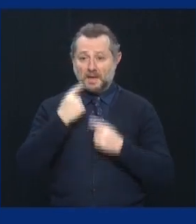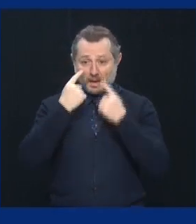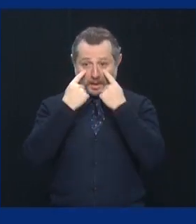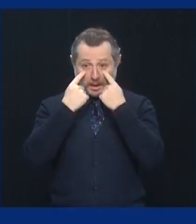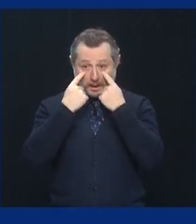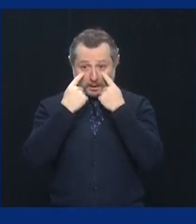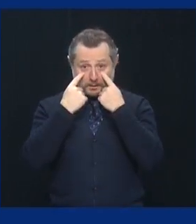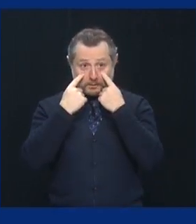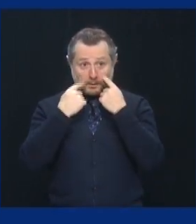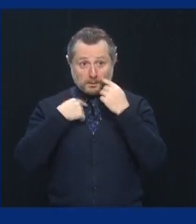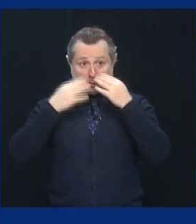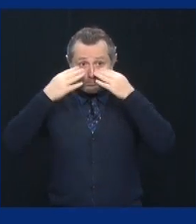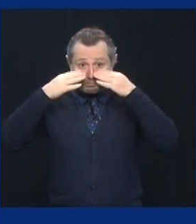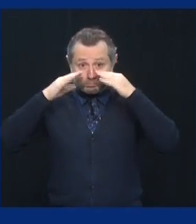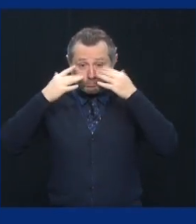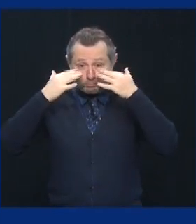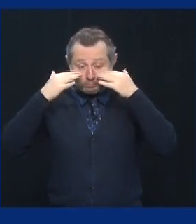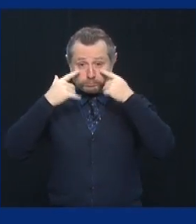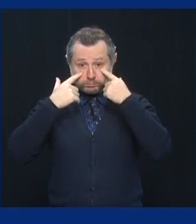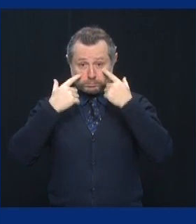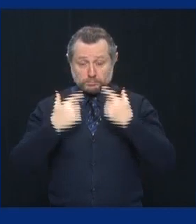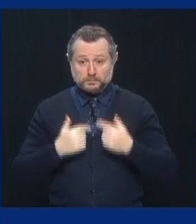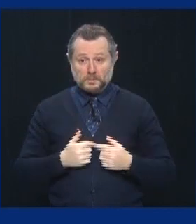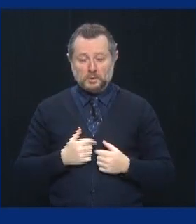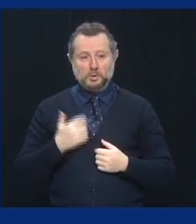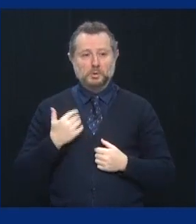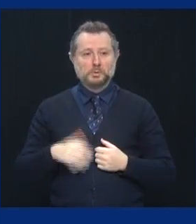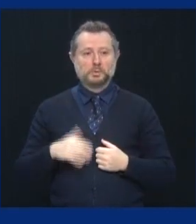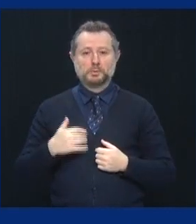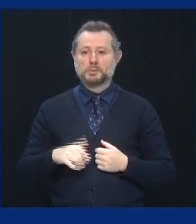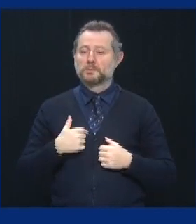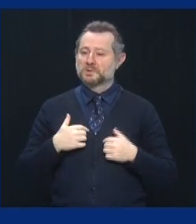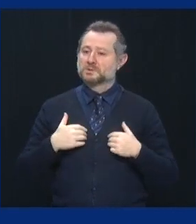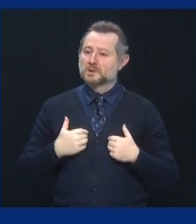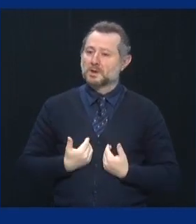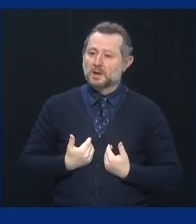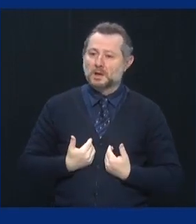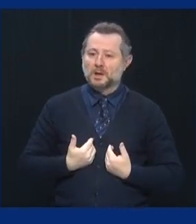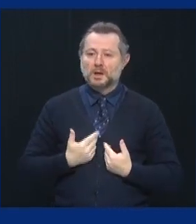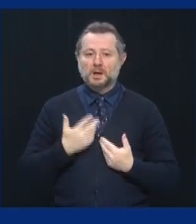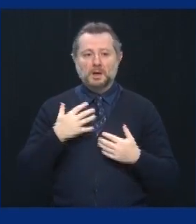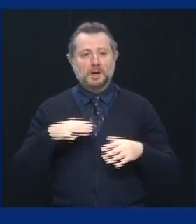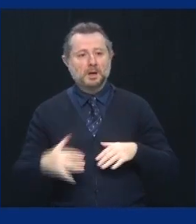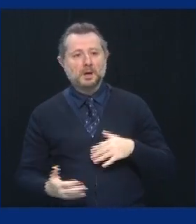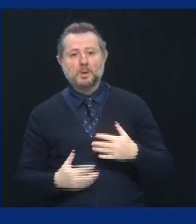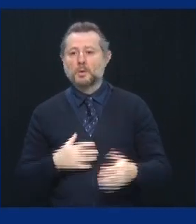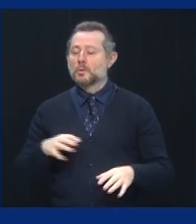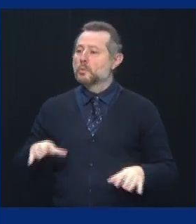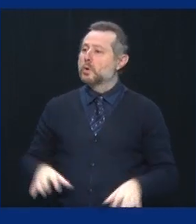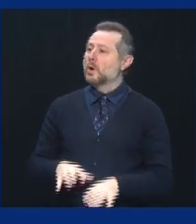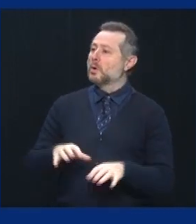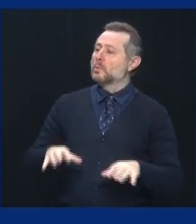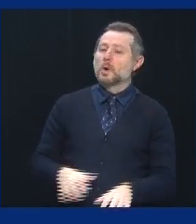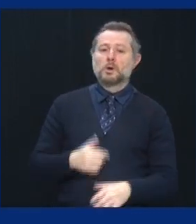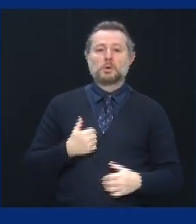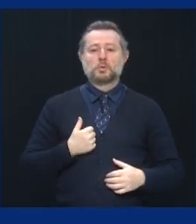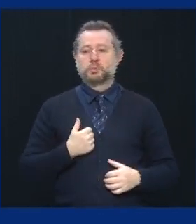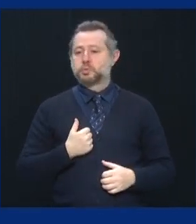329 DAYS. YEAH. I'M TIRED OF COVID. YOU SEE THESE BAGS? THESE ARE NOT FROM CARRYING